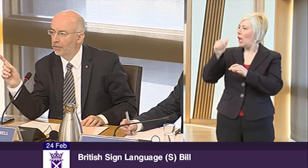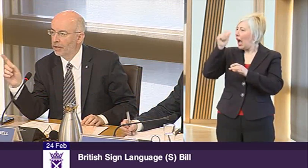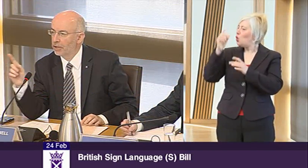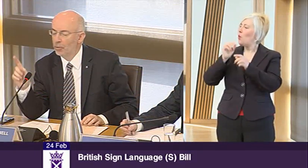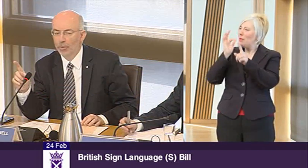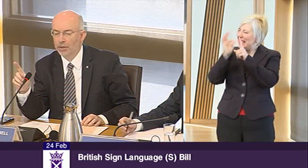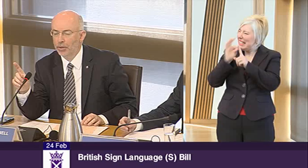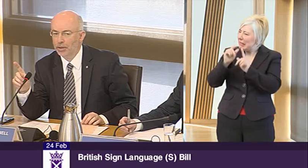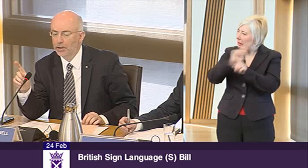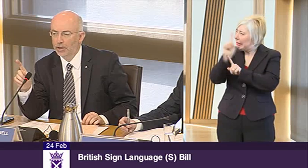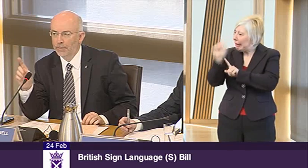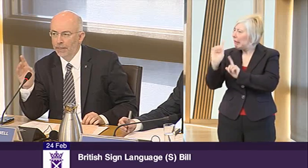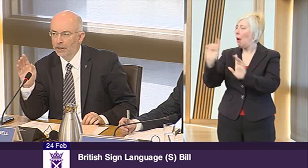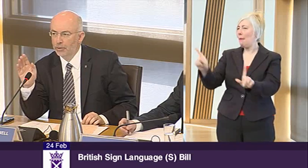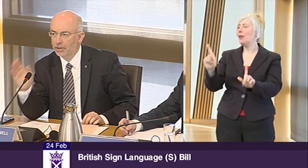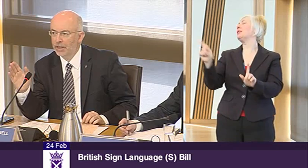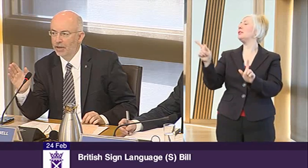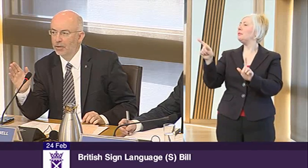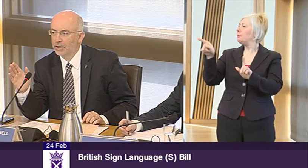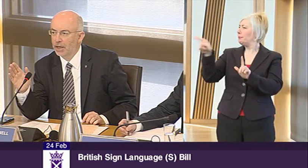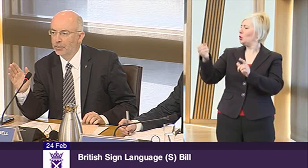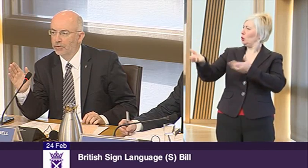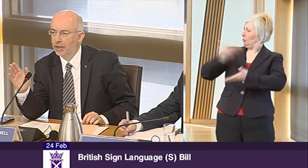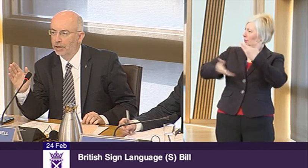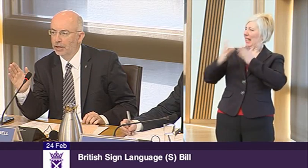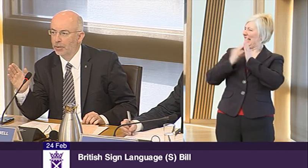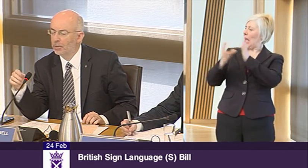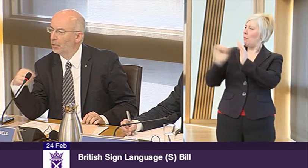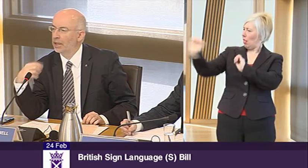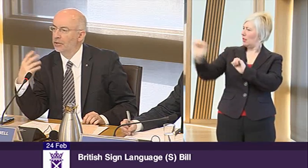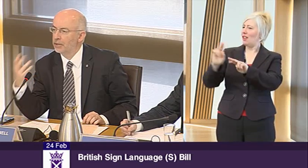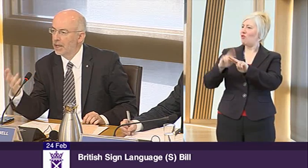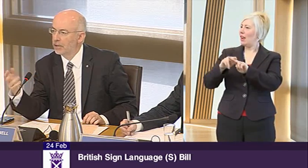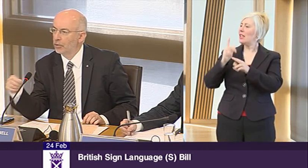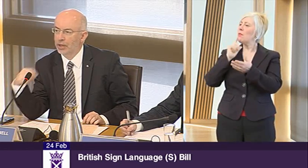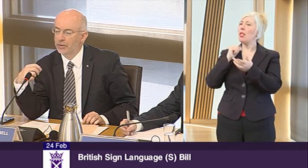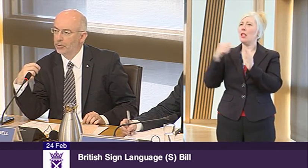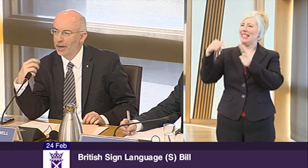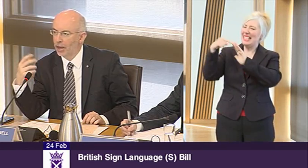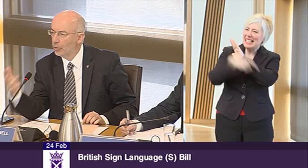that we will get into some of the detail later, but you gave examples of people getting into